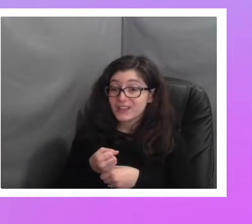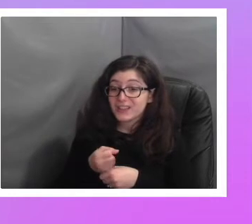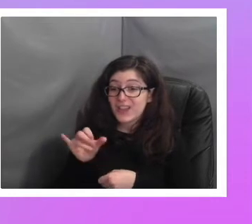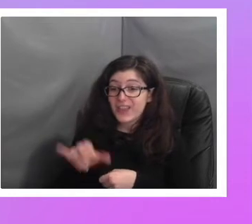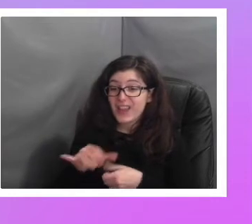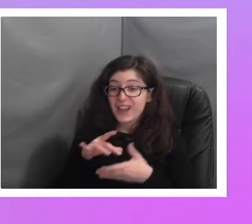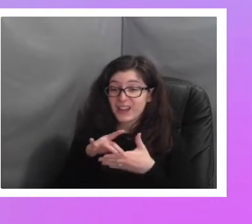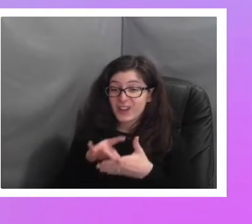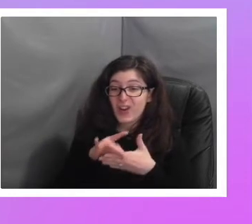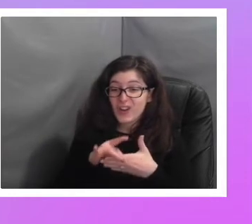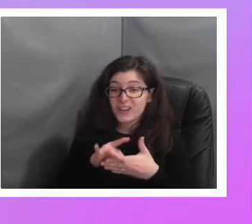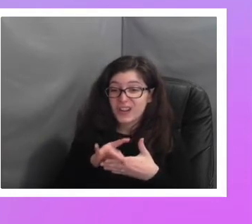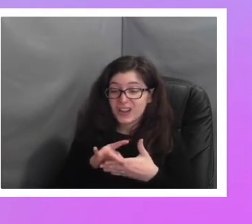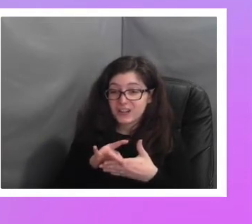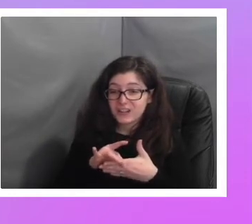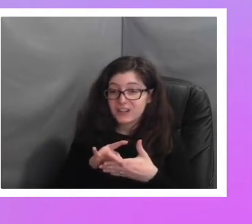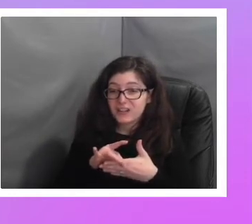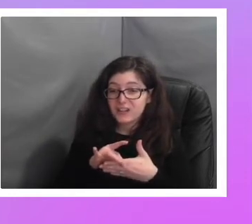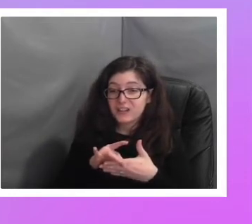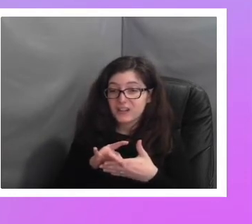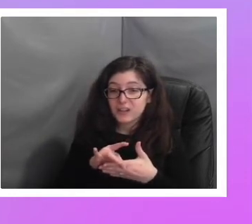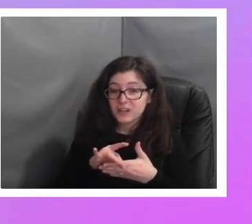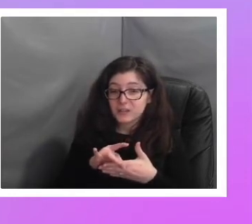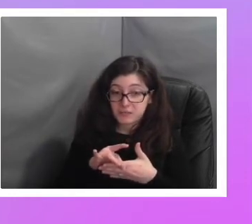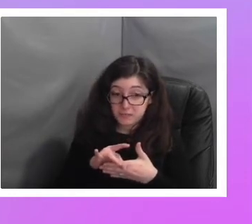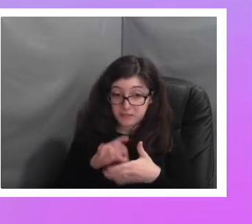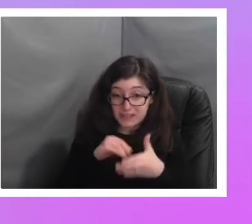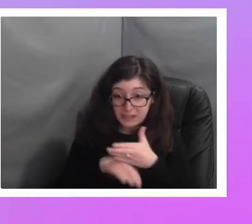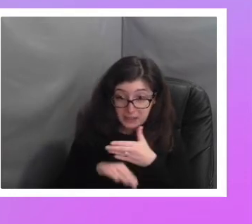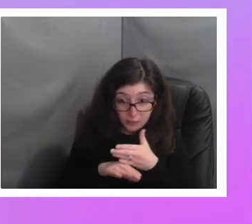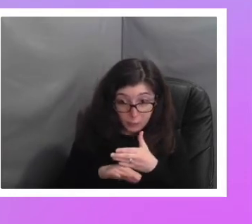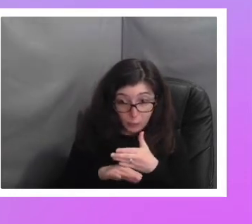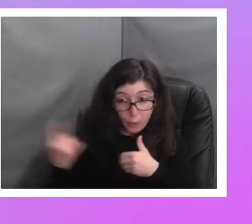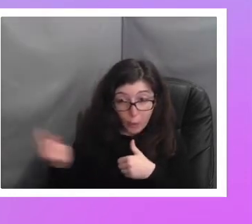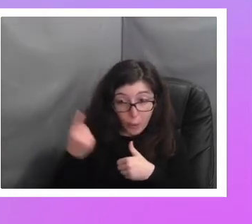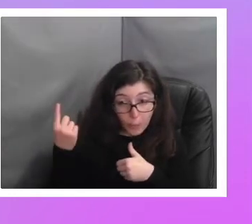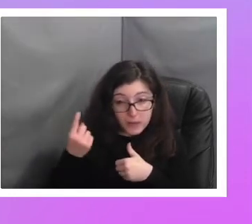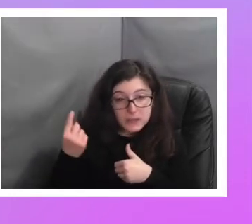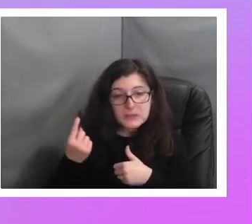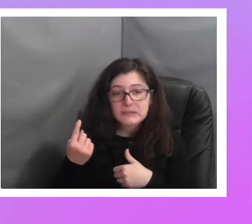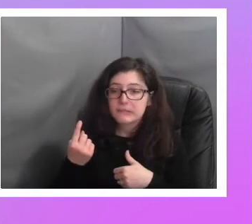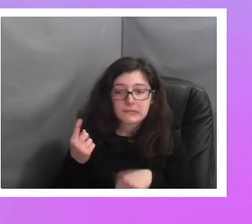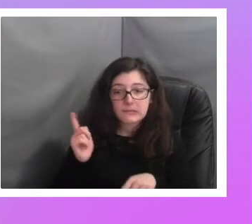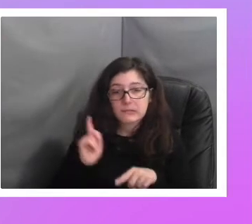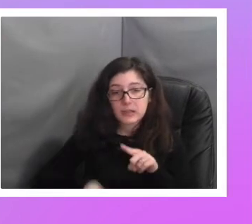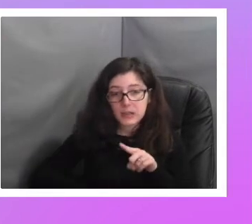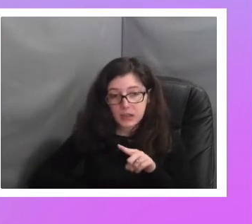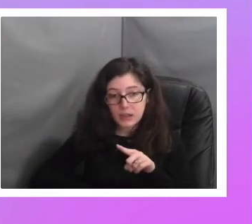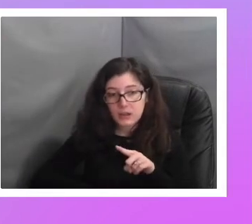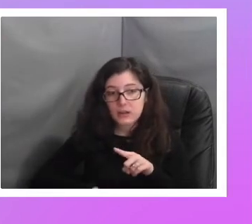is not making it onto the website, you can't trust that remediation of barriers has been happening as it should be.